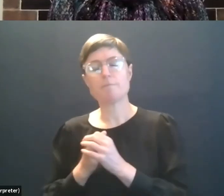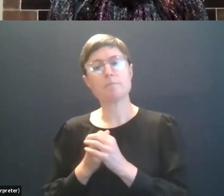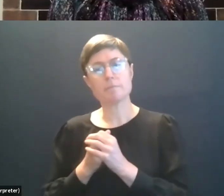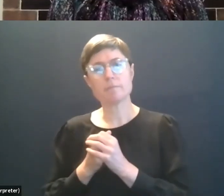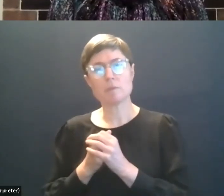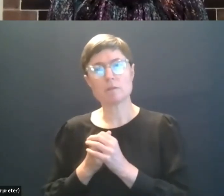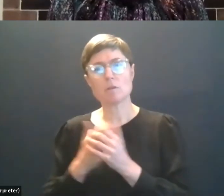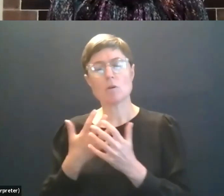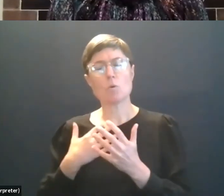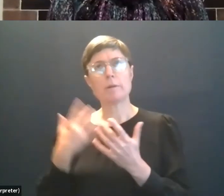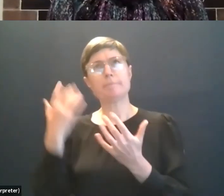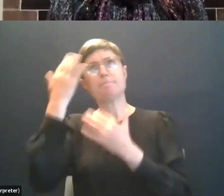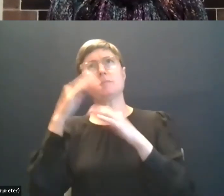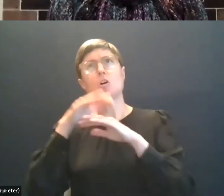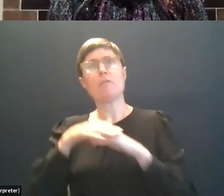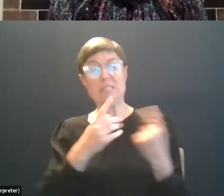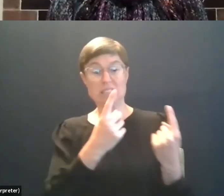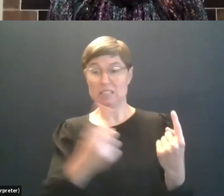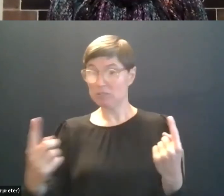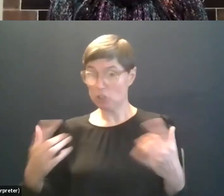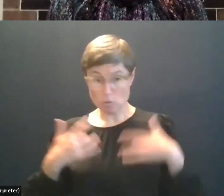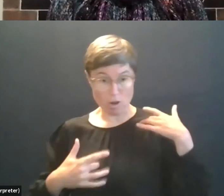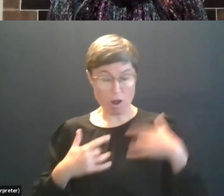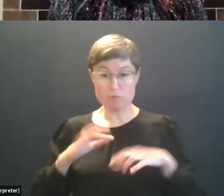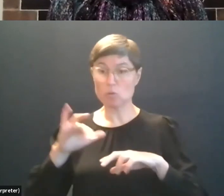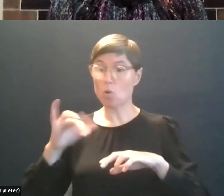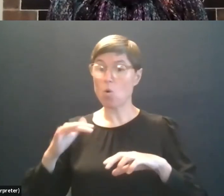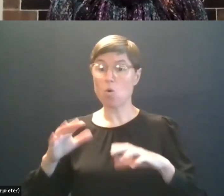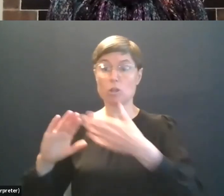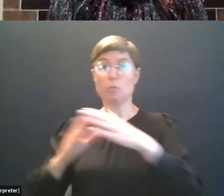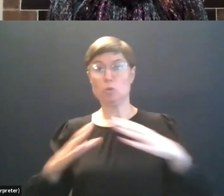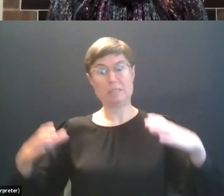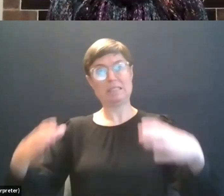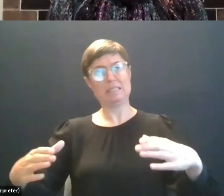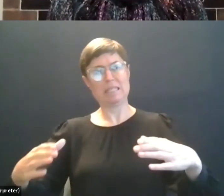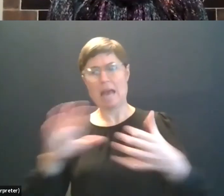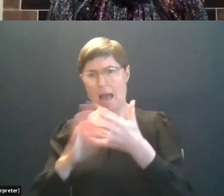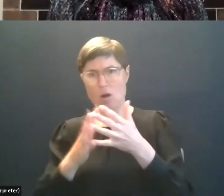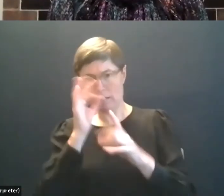collective lives, how they can be bettered, what would you like to see us as a society